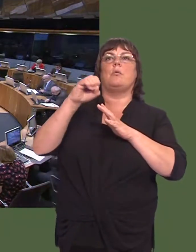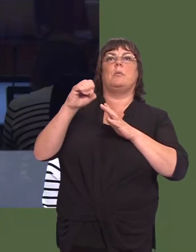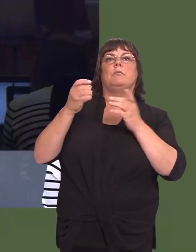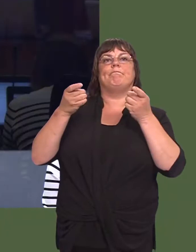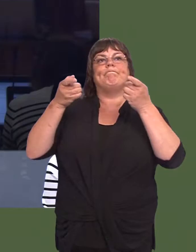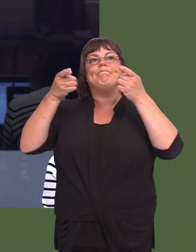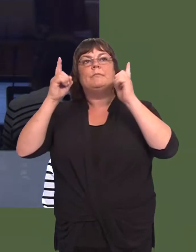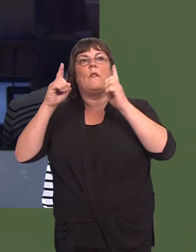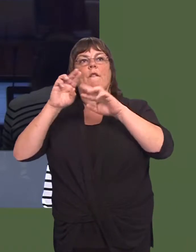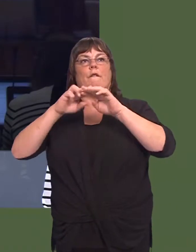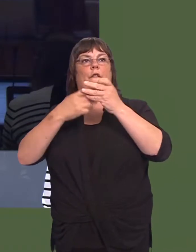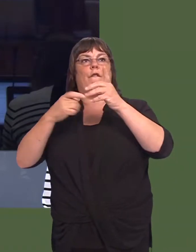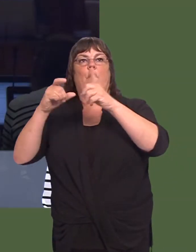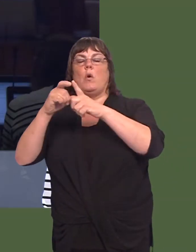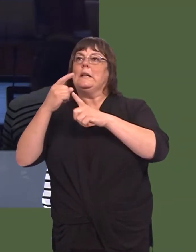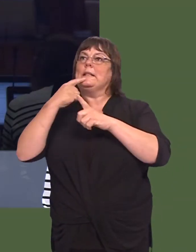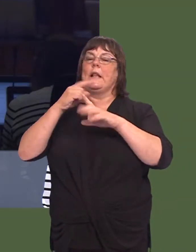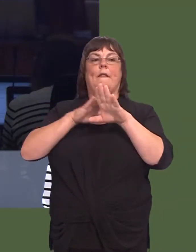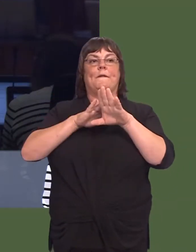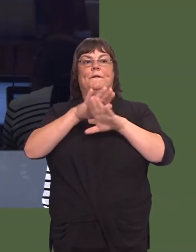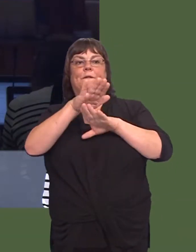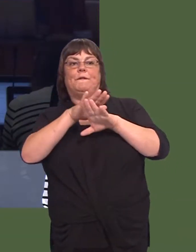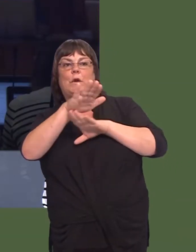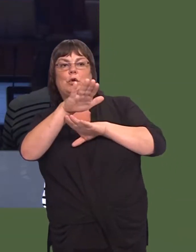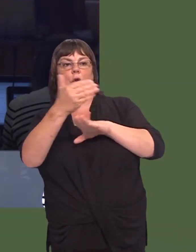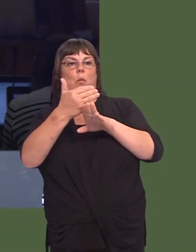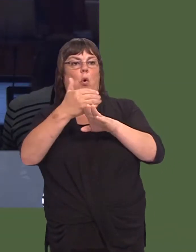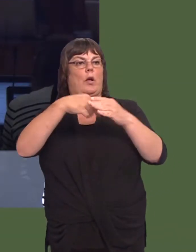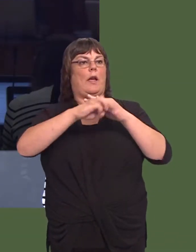Ford warned that the future of the company in the UK depended on the ability of the Government